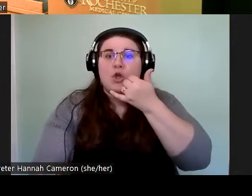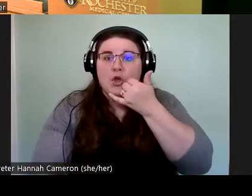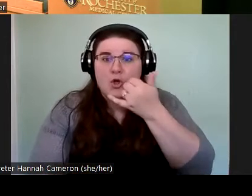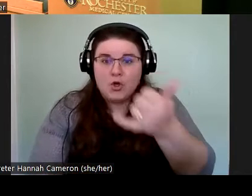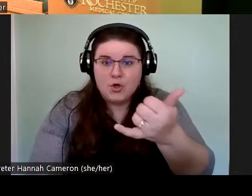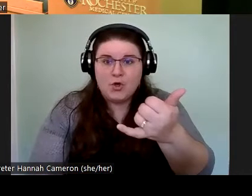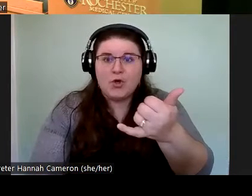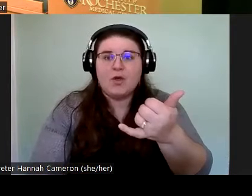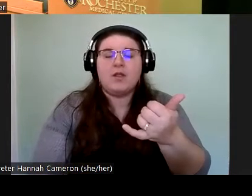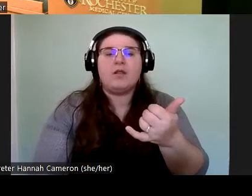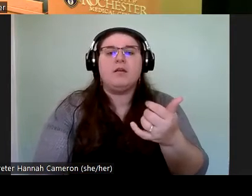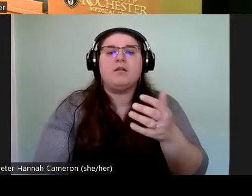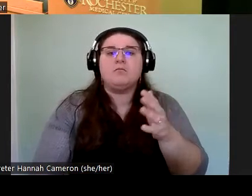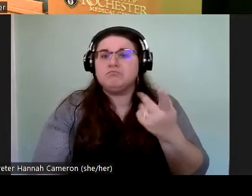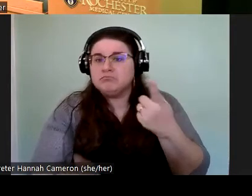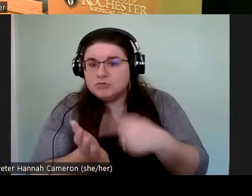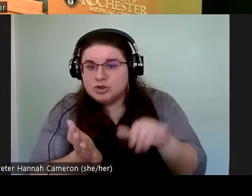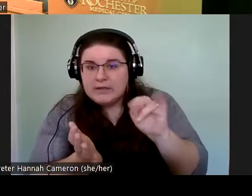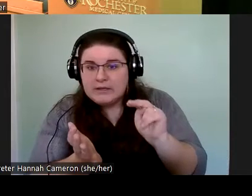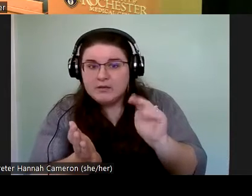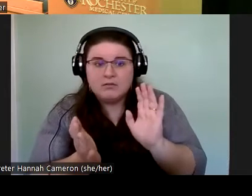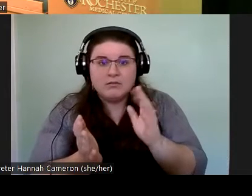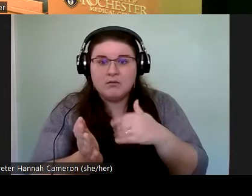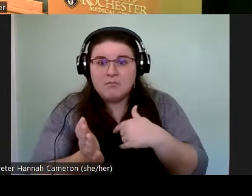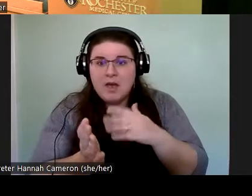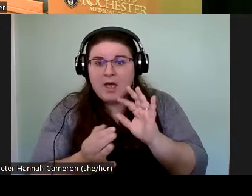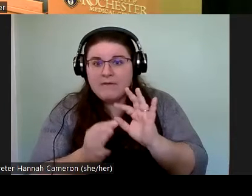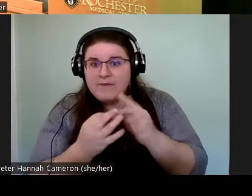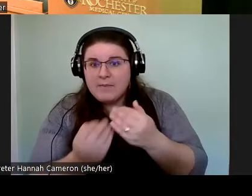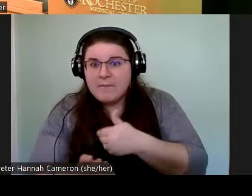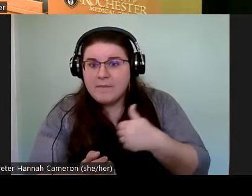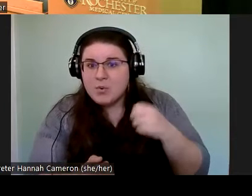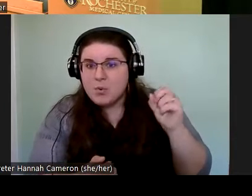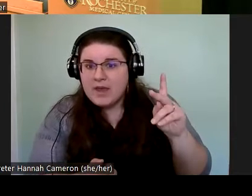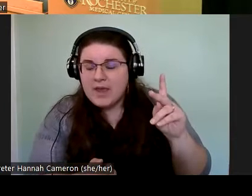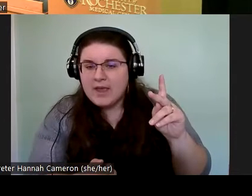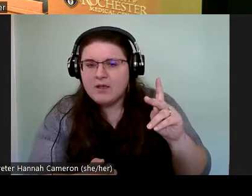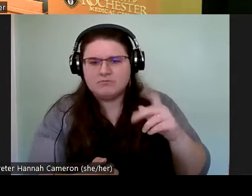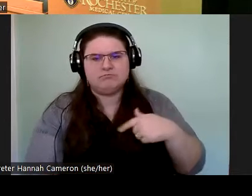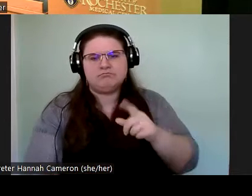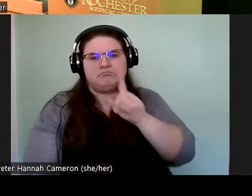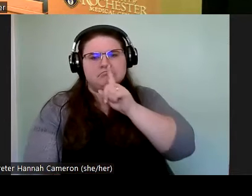call back to see if they're doing okay they say I'm sorry we can't even tell you if they're here